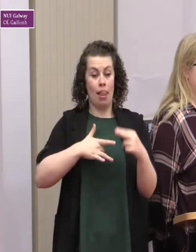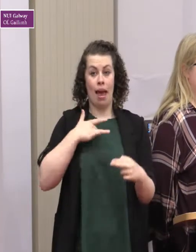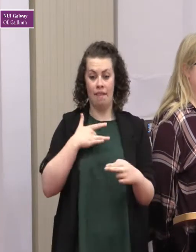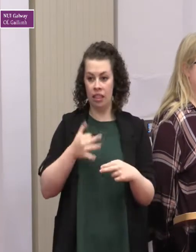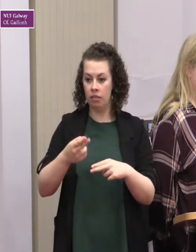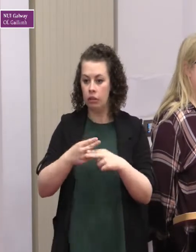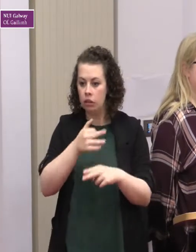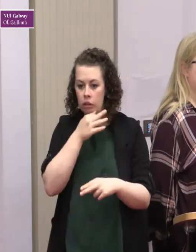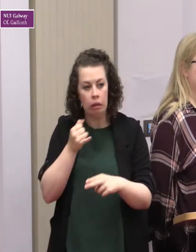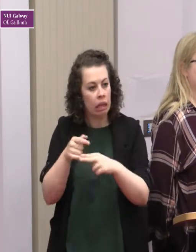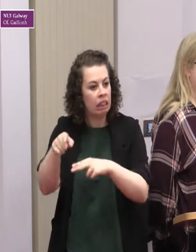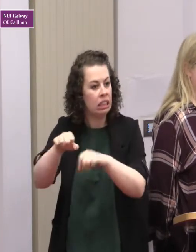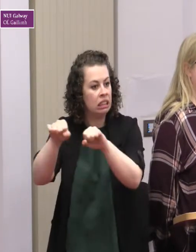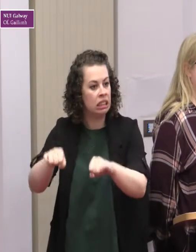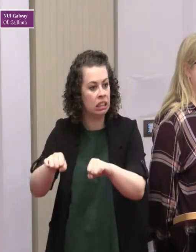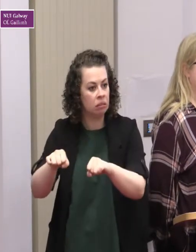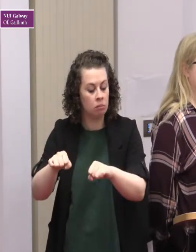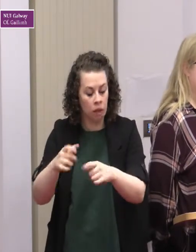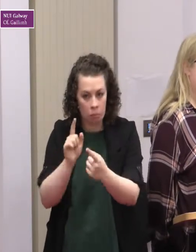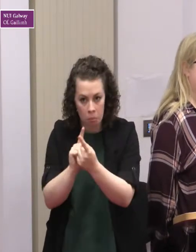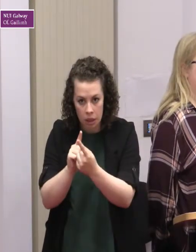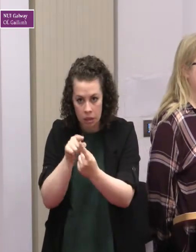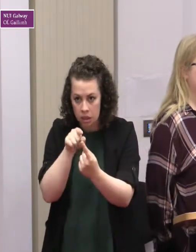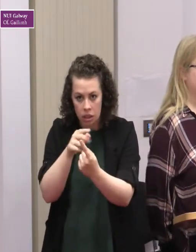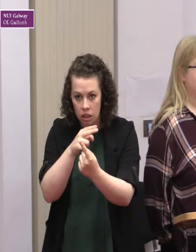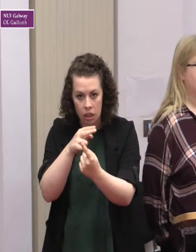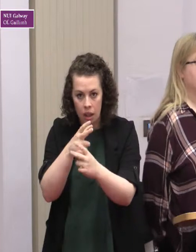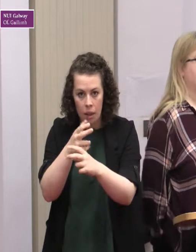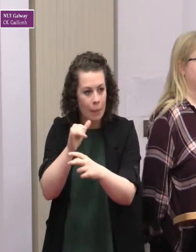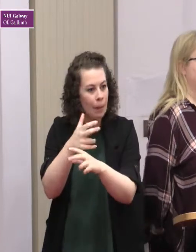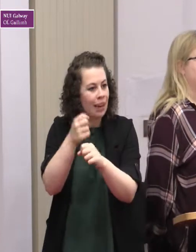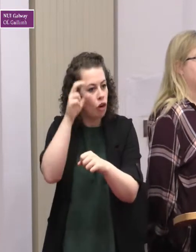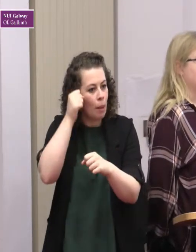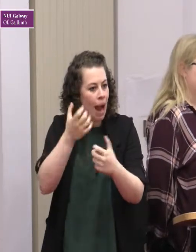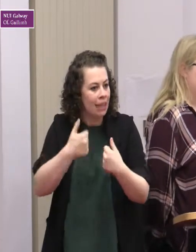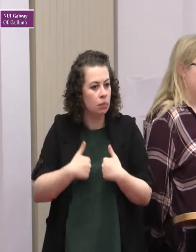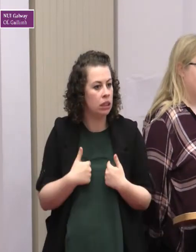She has become so institutionalised that she may not remember she had a child or she might